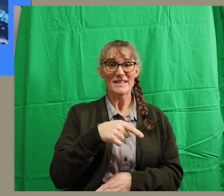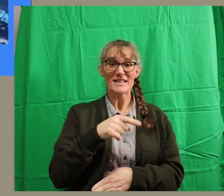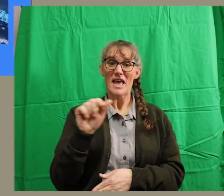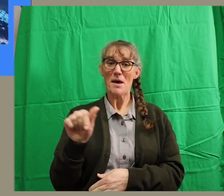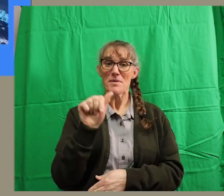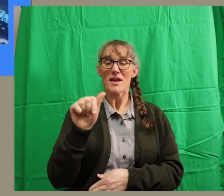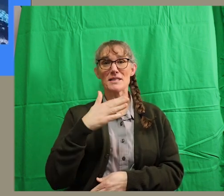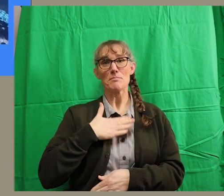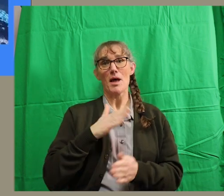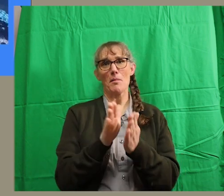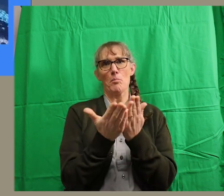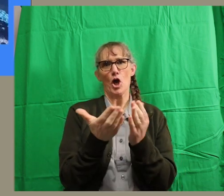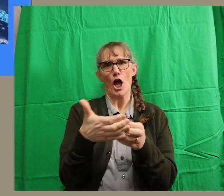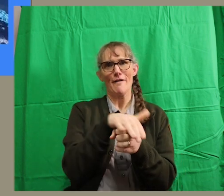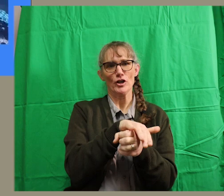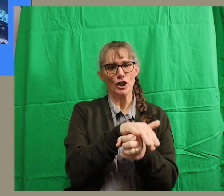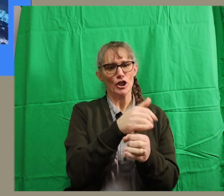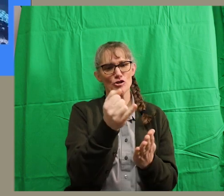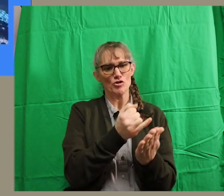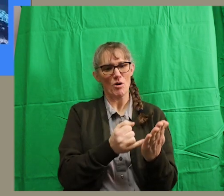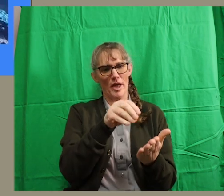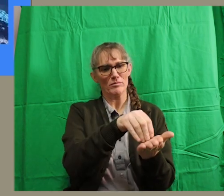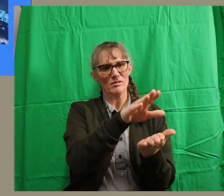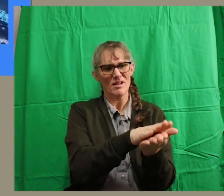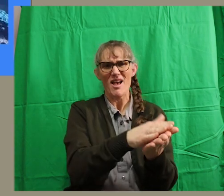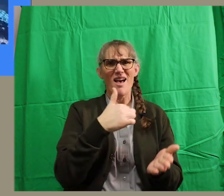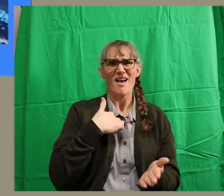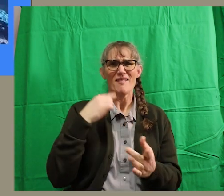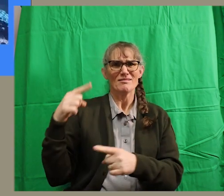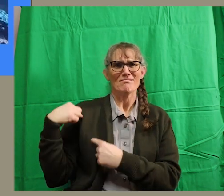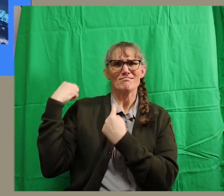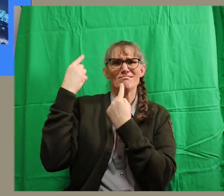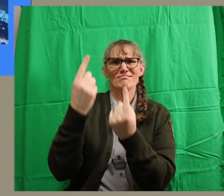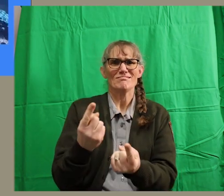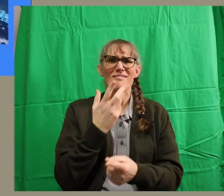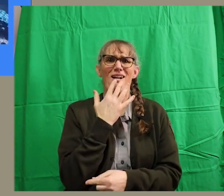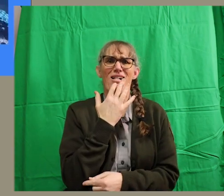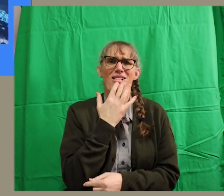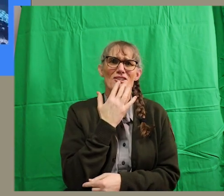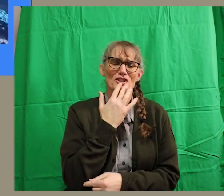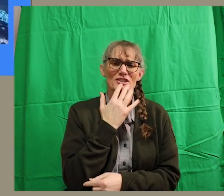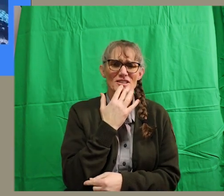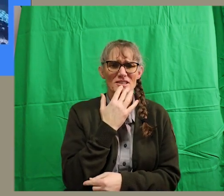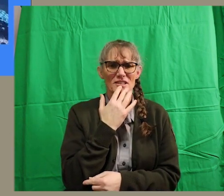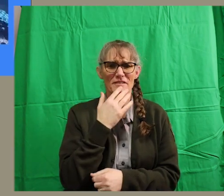And um, when in fact I've been the person using the color scheme for years before Prehistoric Planet came out.